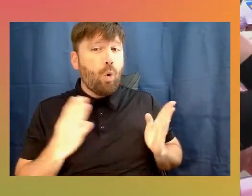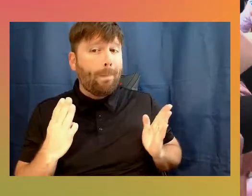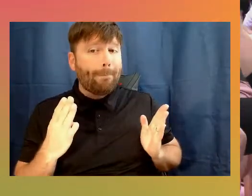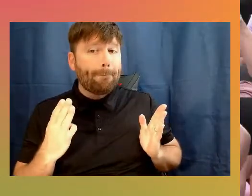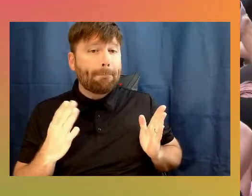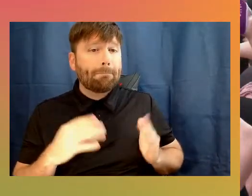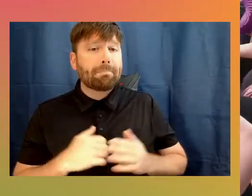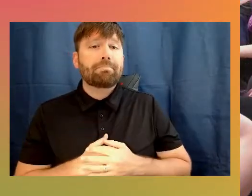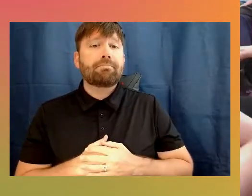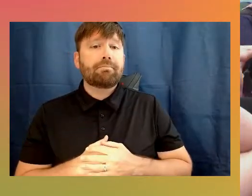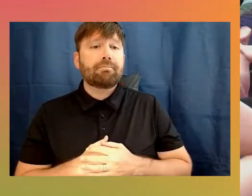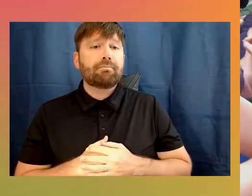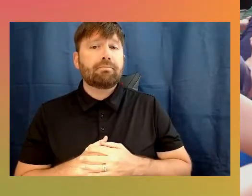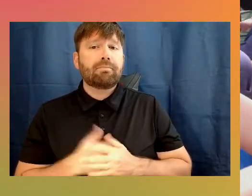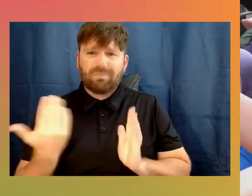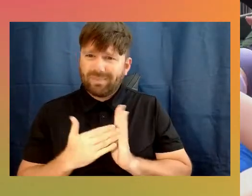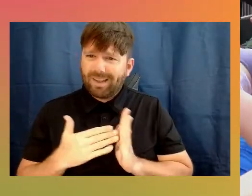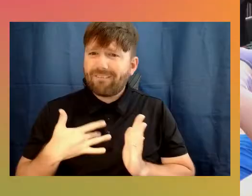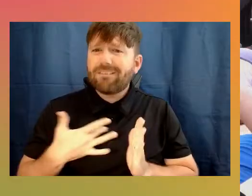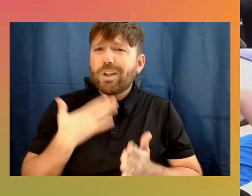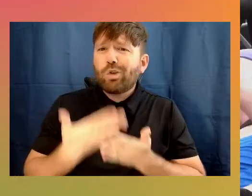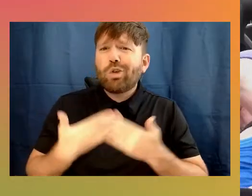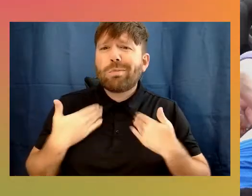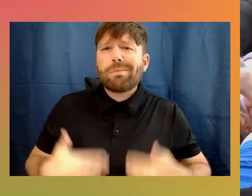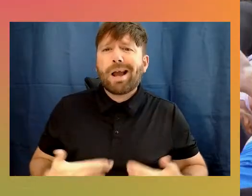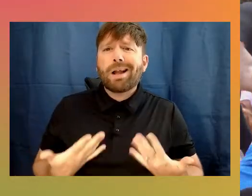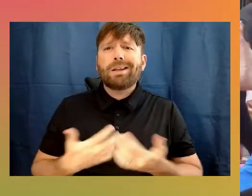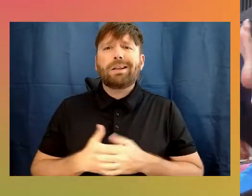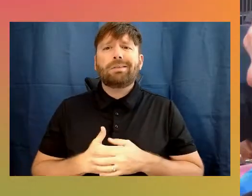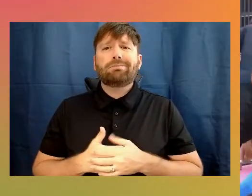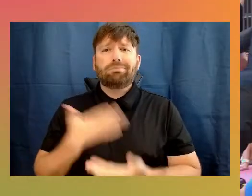LEFT LEG LIFTS UP TO THE SKY. BEND THE KNEE.